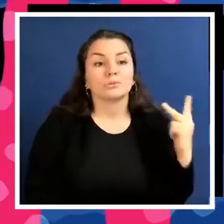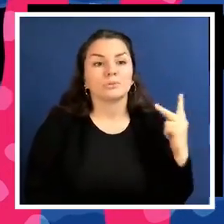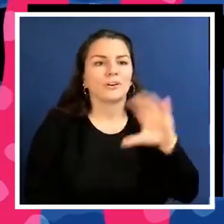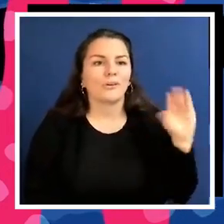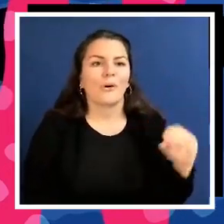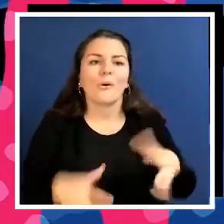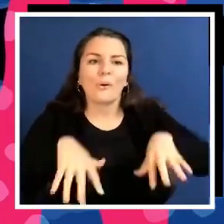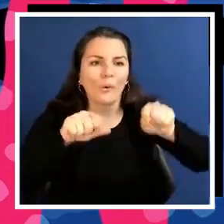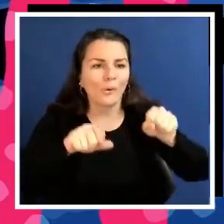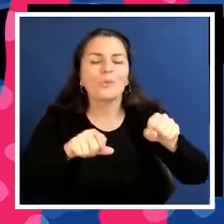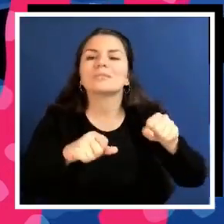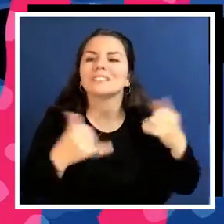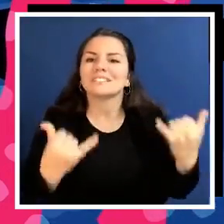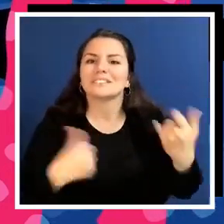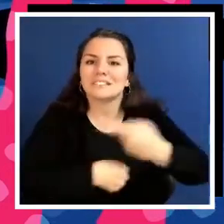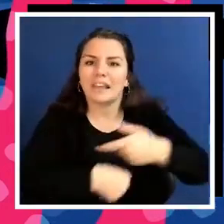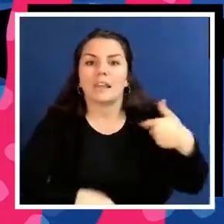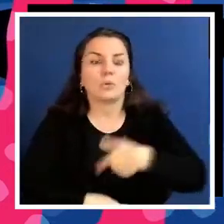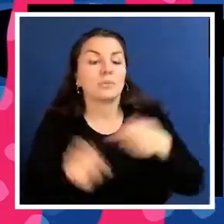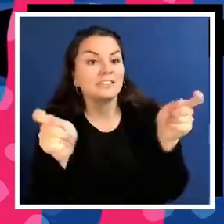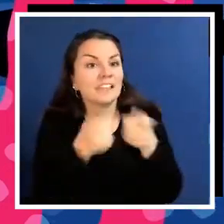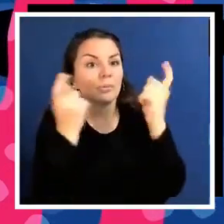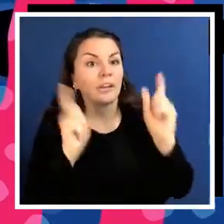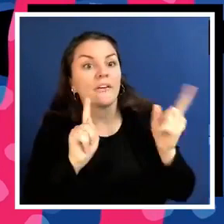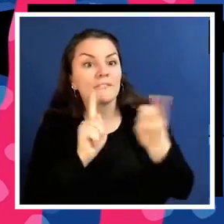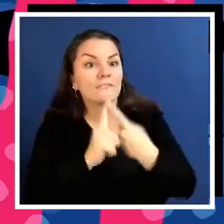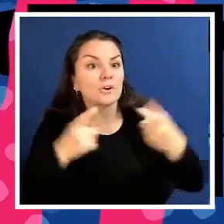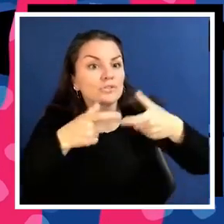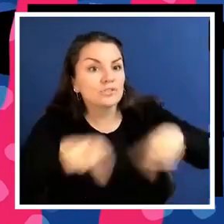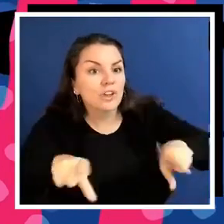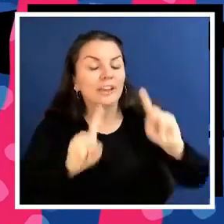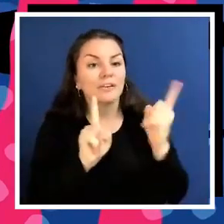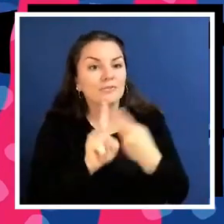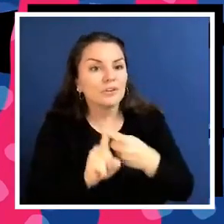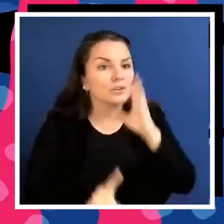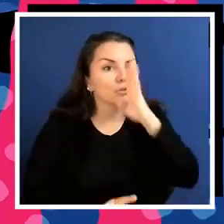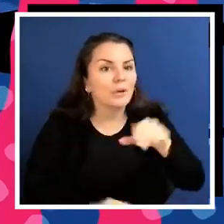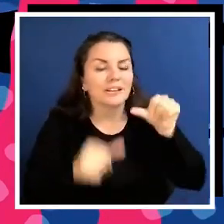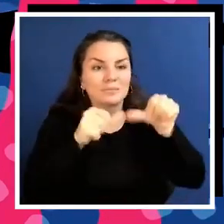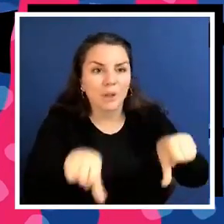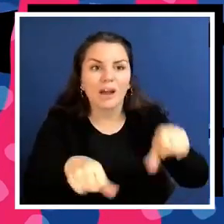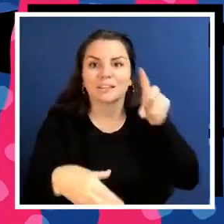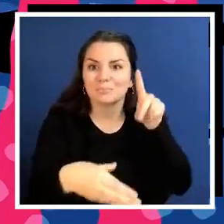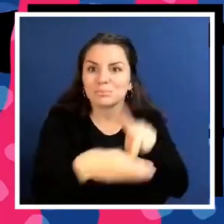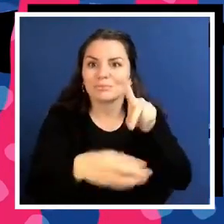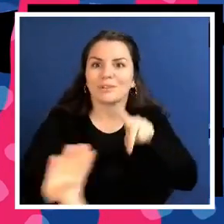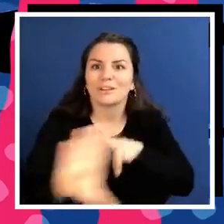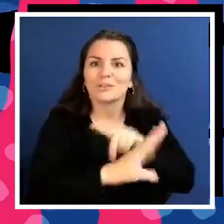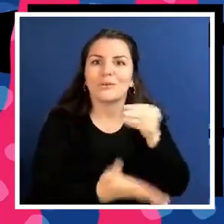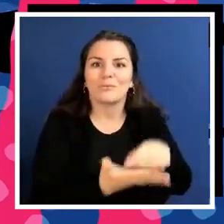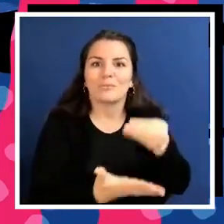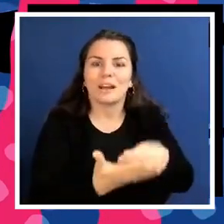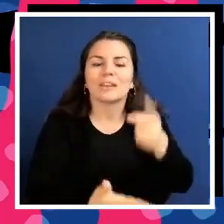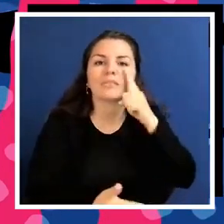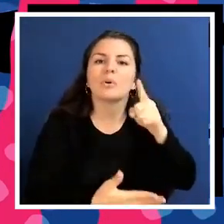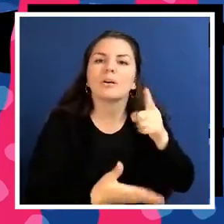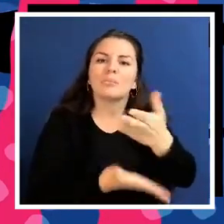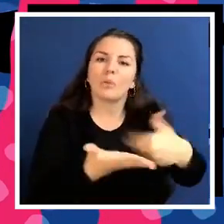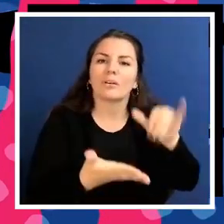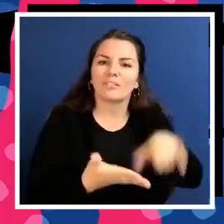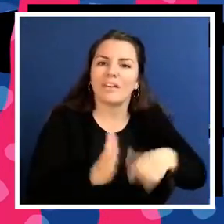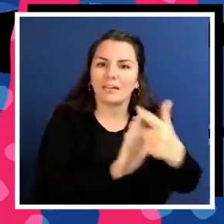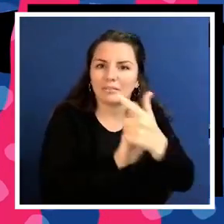HARRIS PERRY.